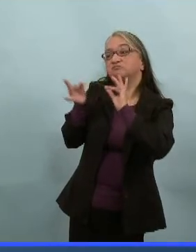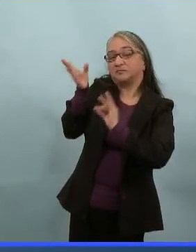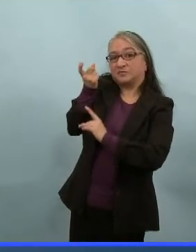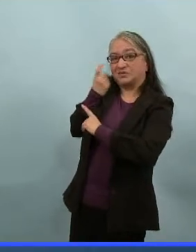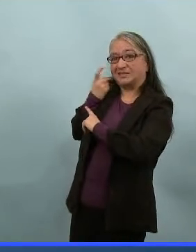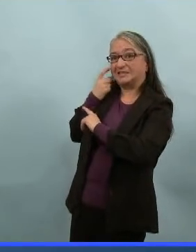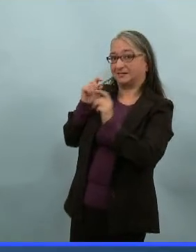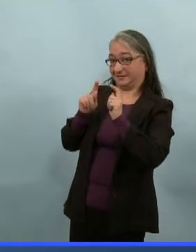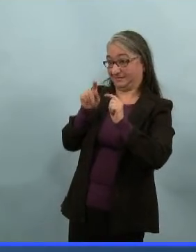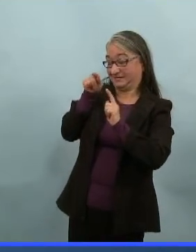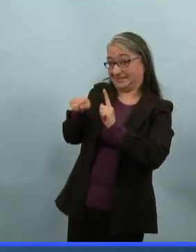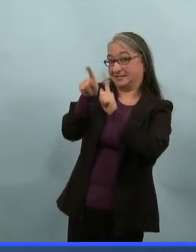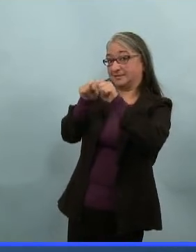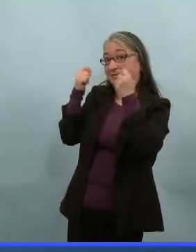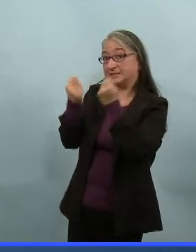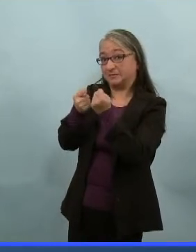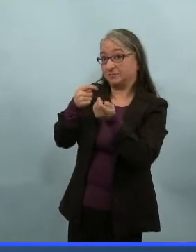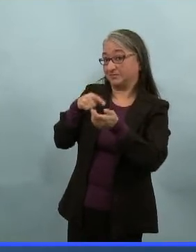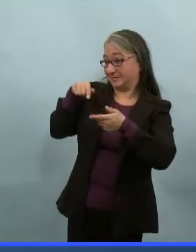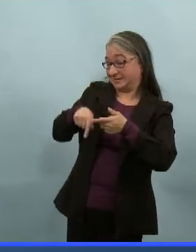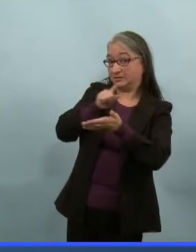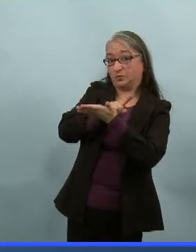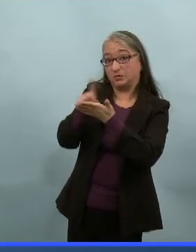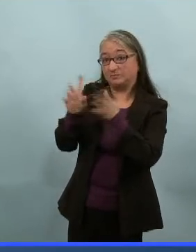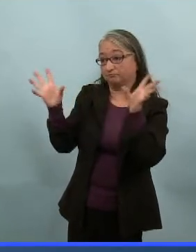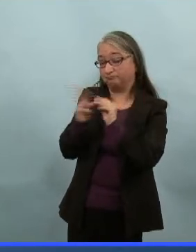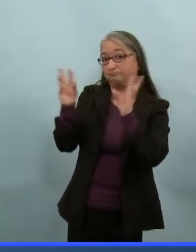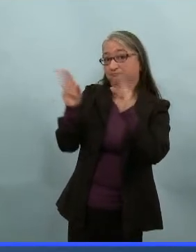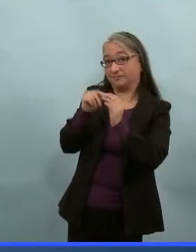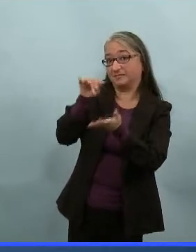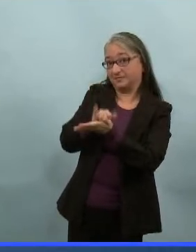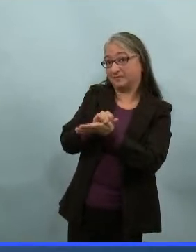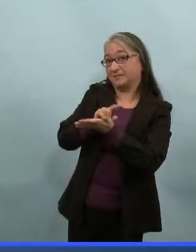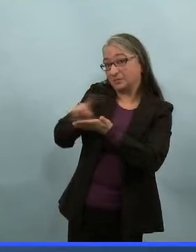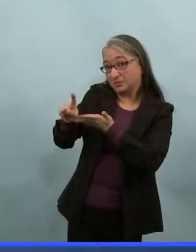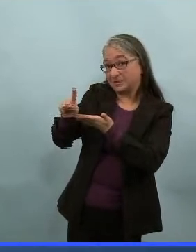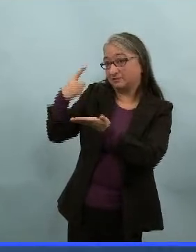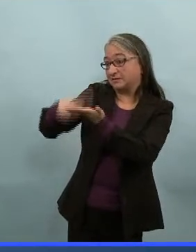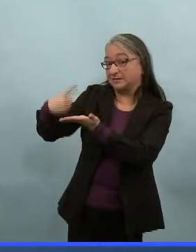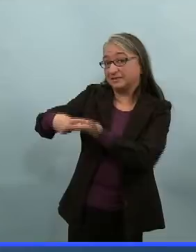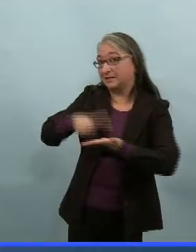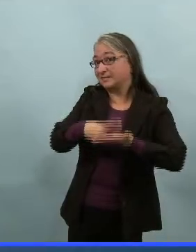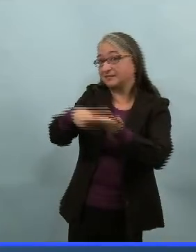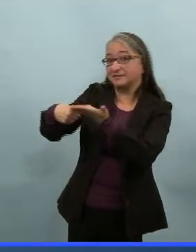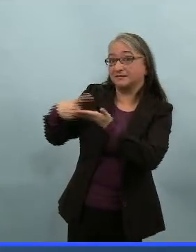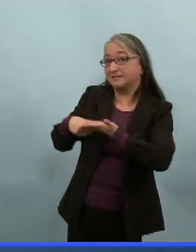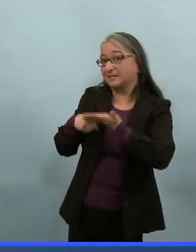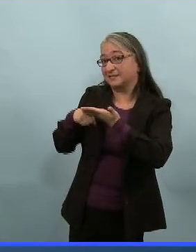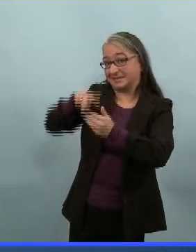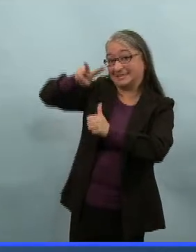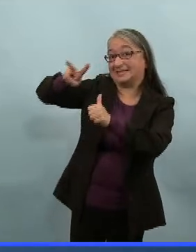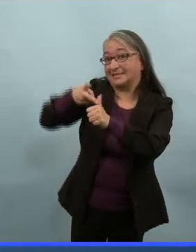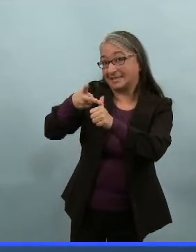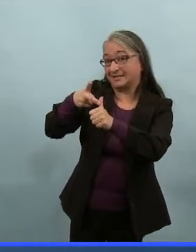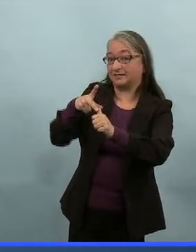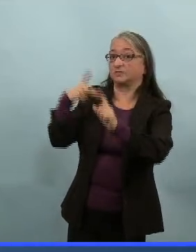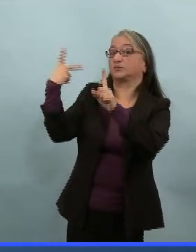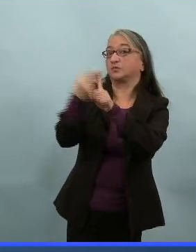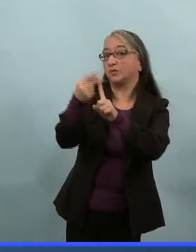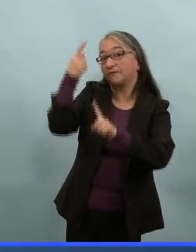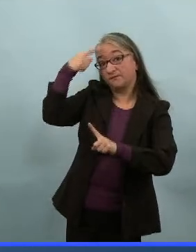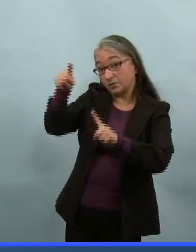week to look into the duration of doses for kids that second dose uh you know you're telling